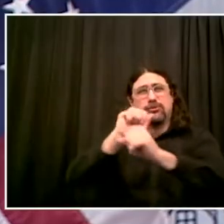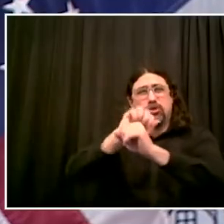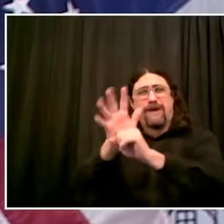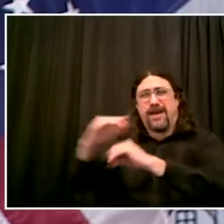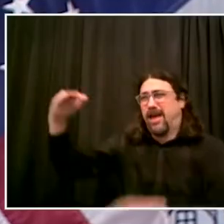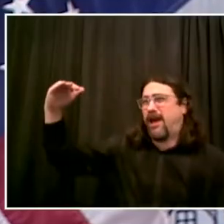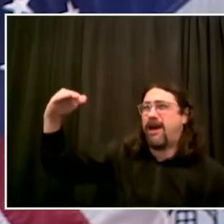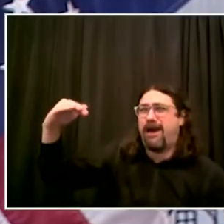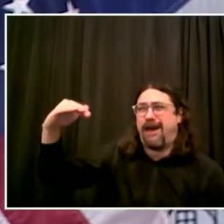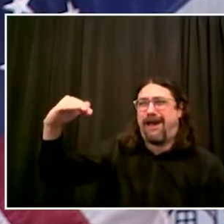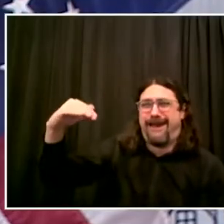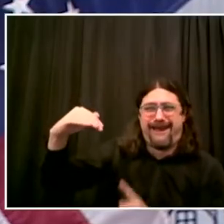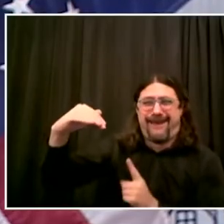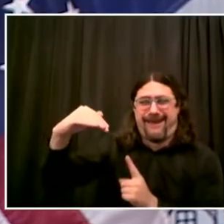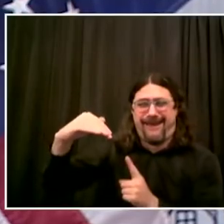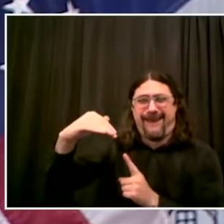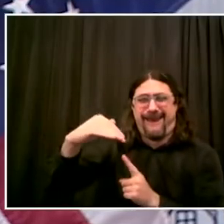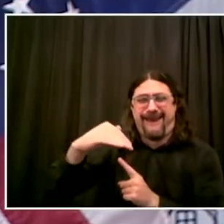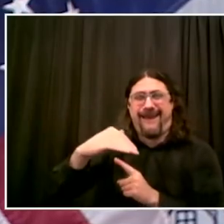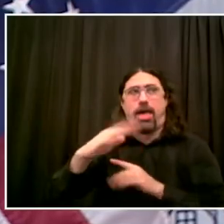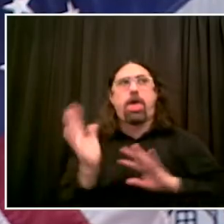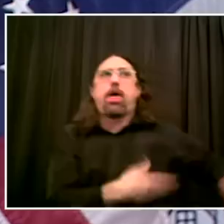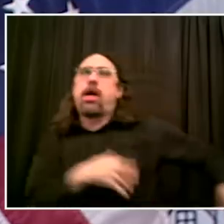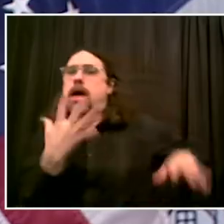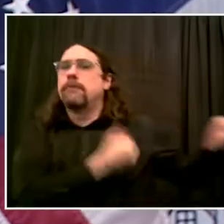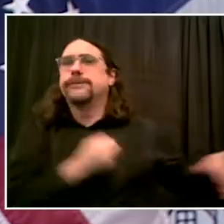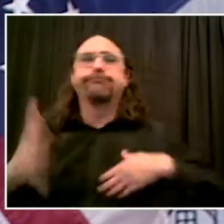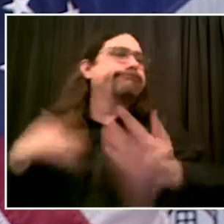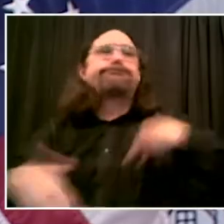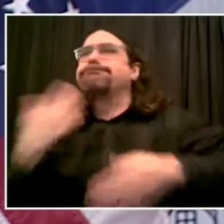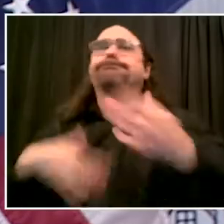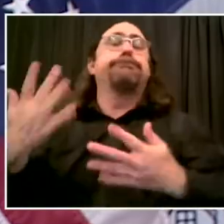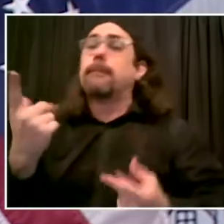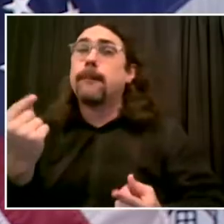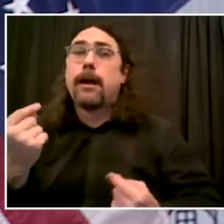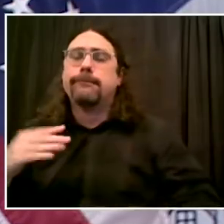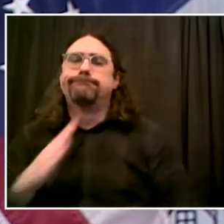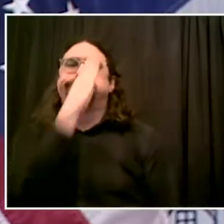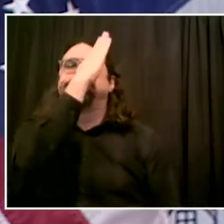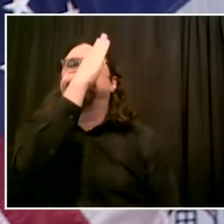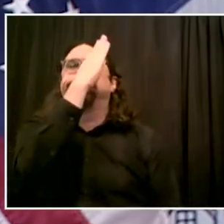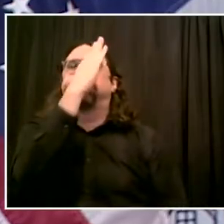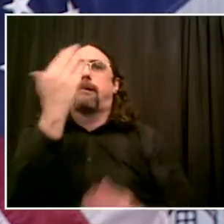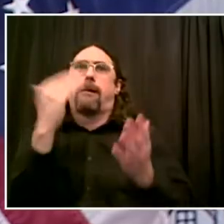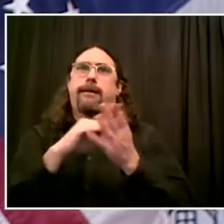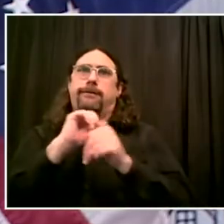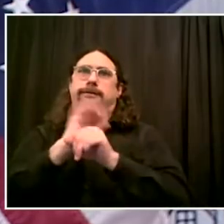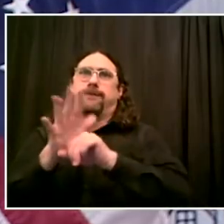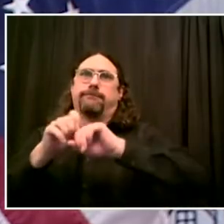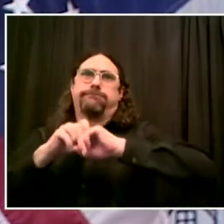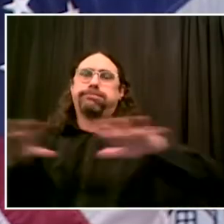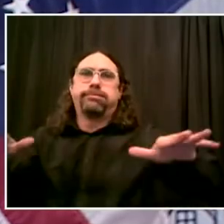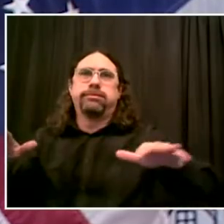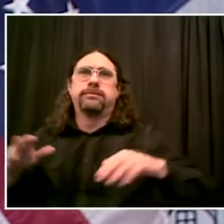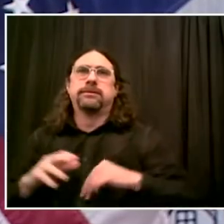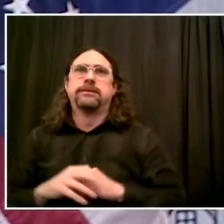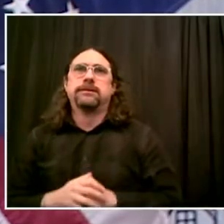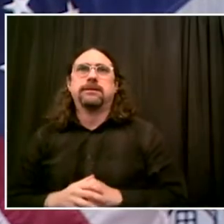TPUTGIN EPSTS N I PLACE ALL OF THE TIME TO AVOID IT HAVING A RESURGENCE NOT JUST NOW BUT AT EVERY POINT